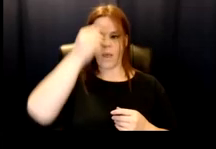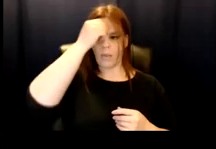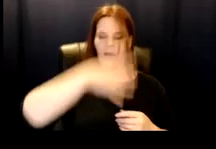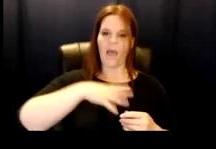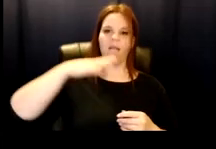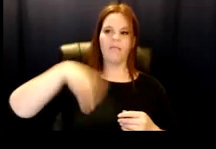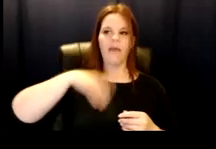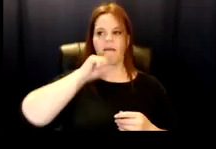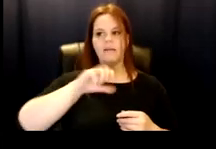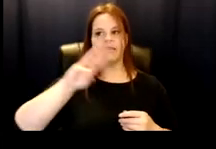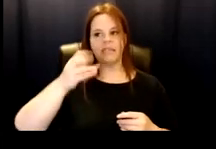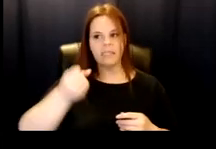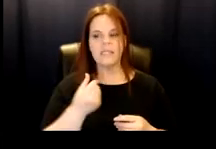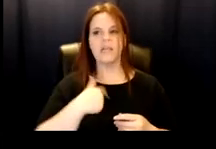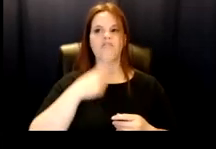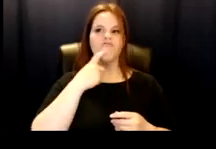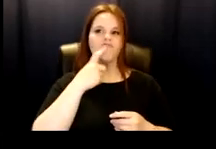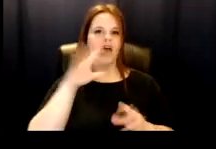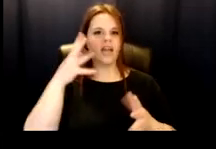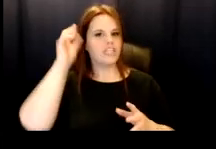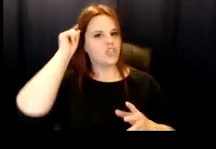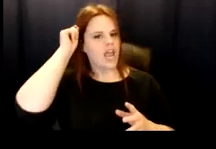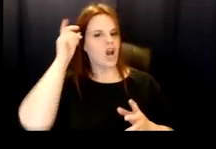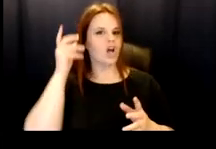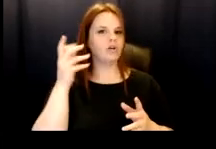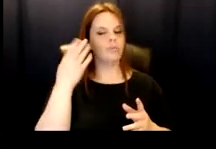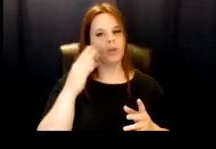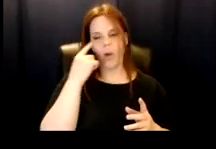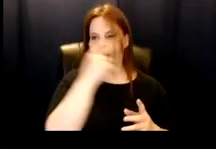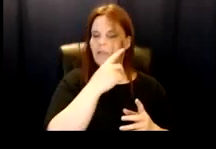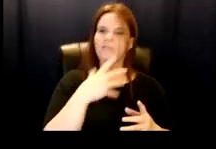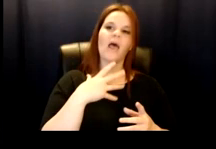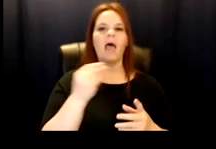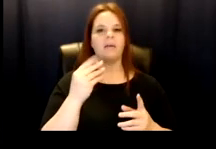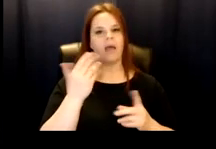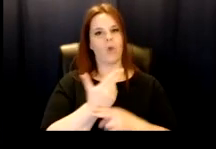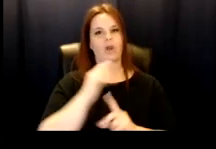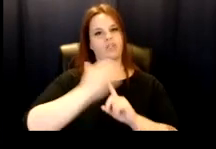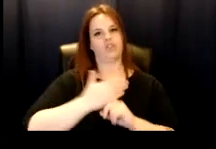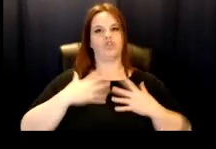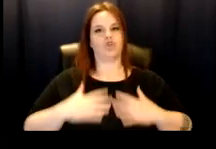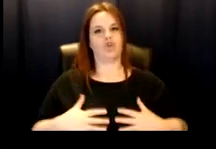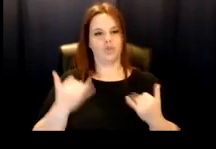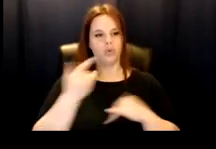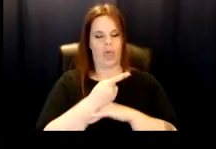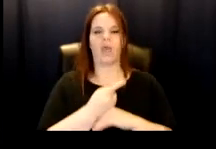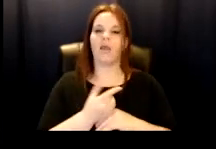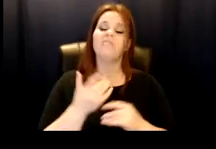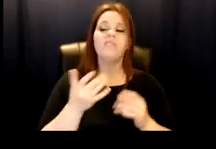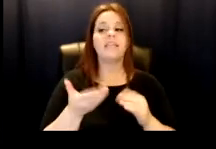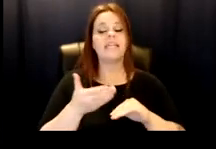eyes. I am wearing a shirt today. That's just increasingly common practice but one that